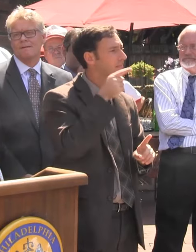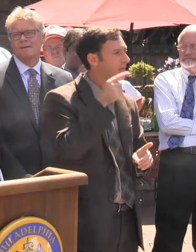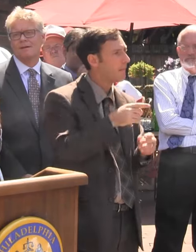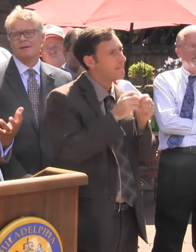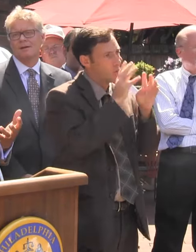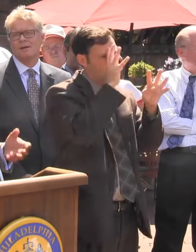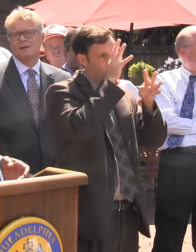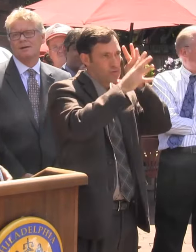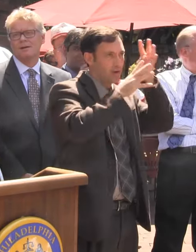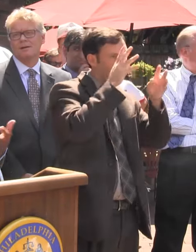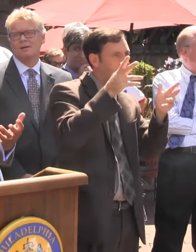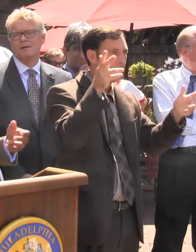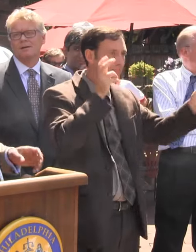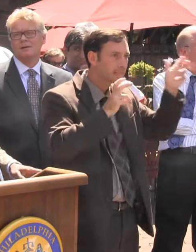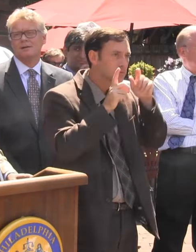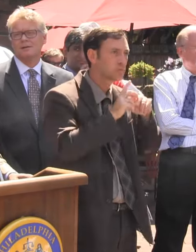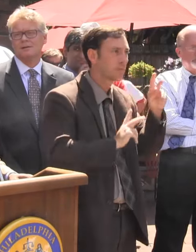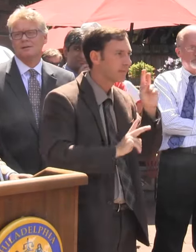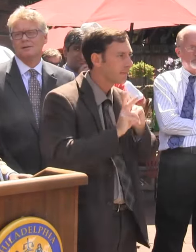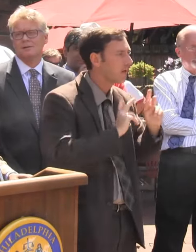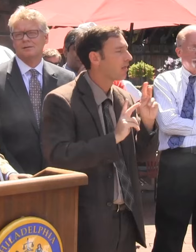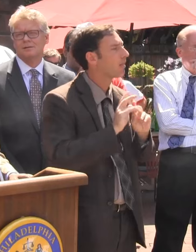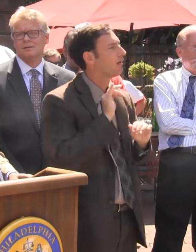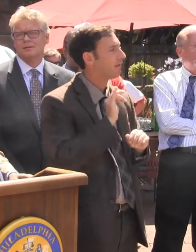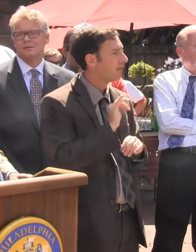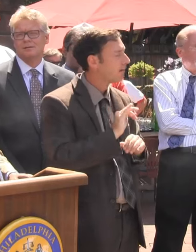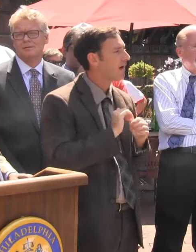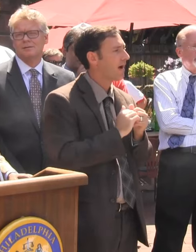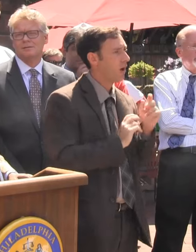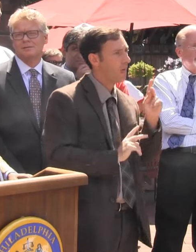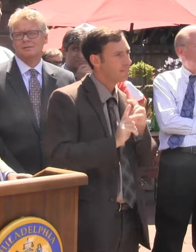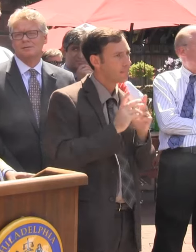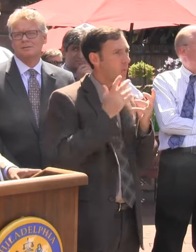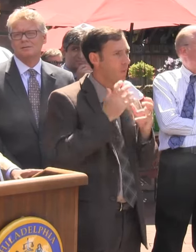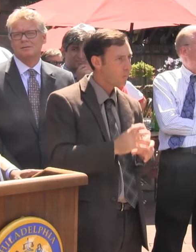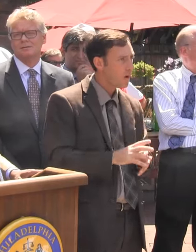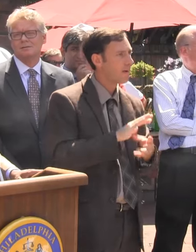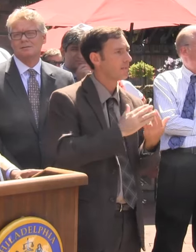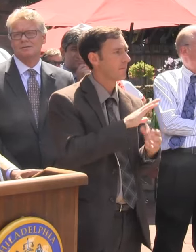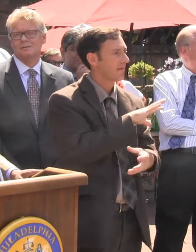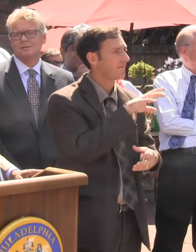creativity, listening to people, hearing how folks want to get actively engaged and involved,